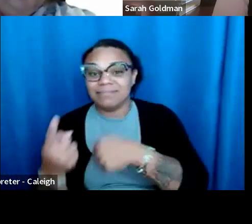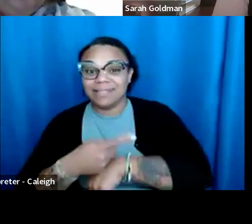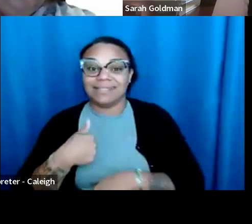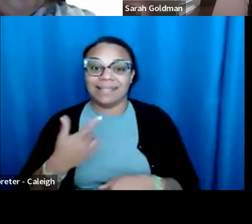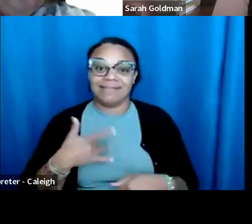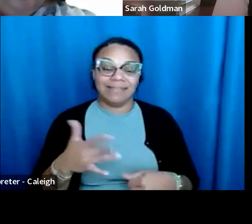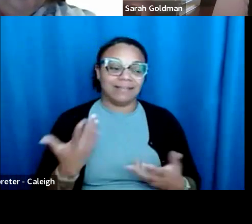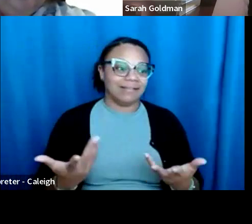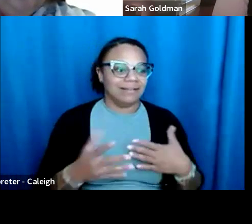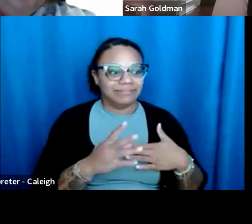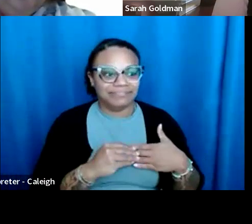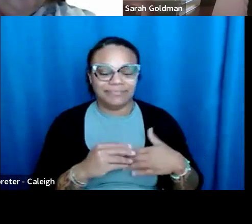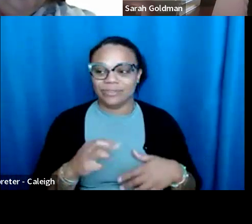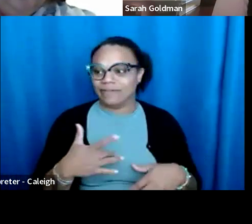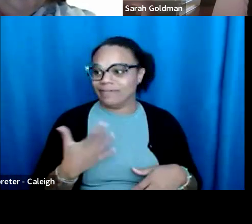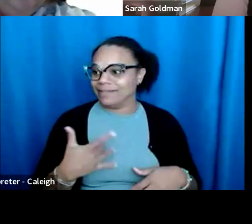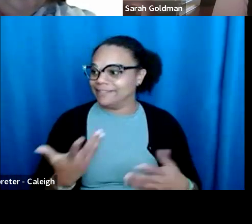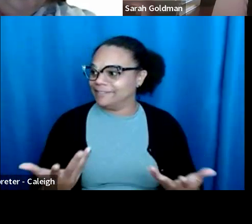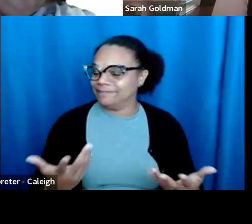or maybe feel like I just can't advocate anymore.